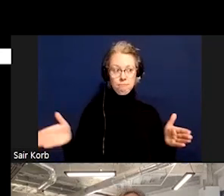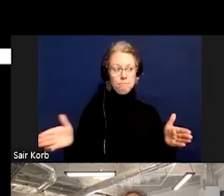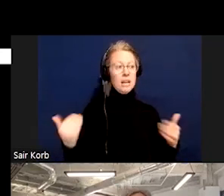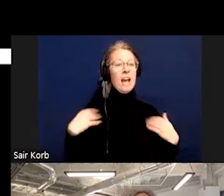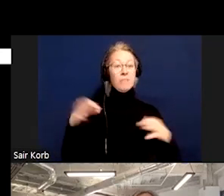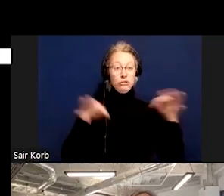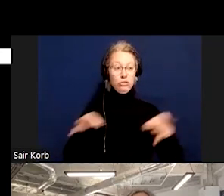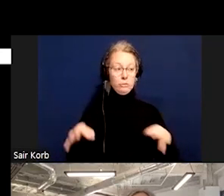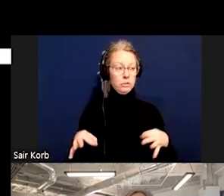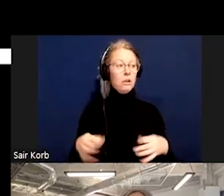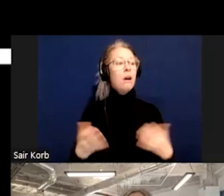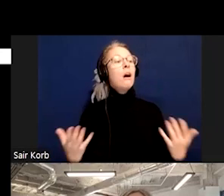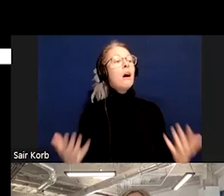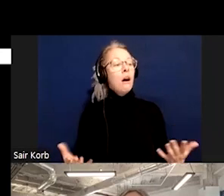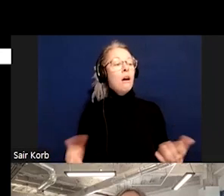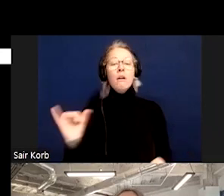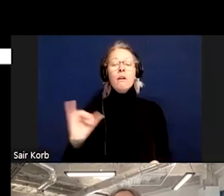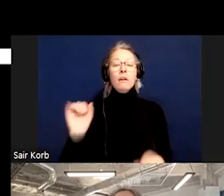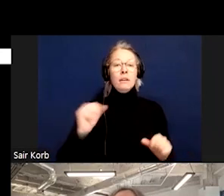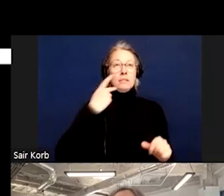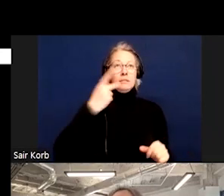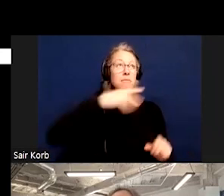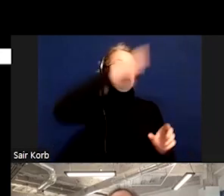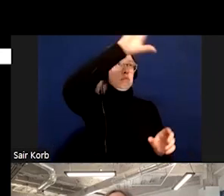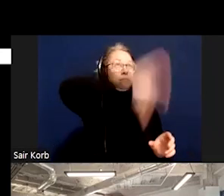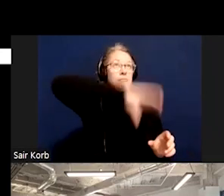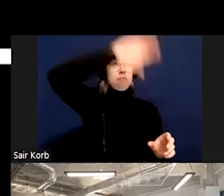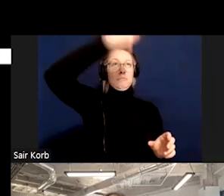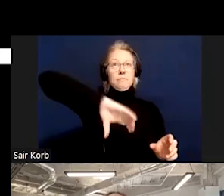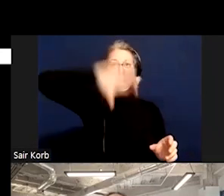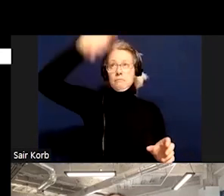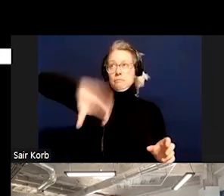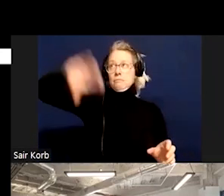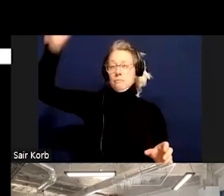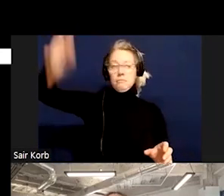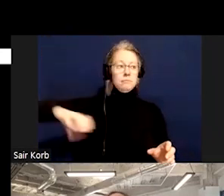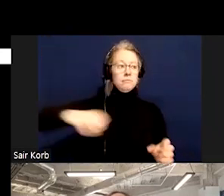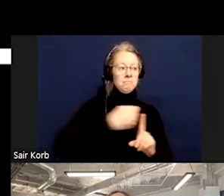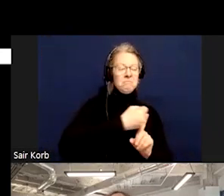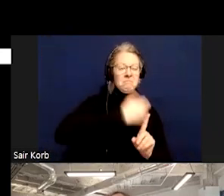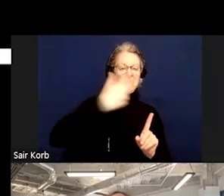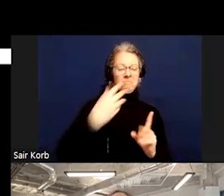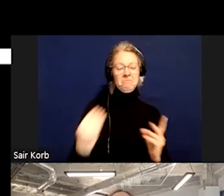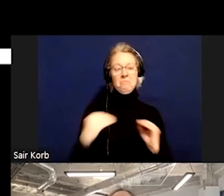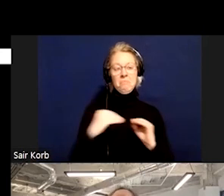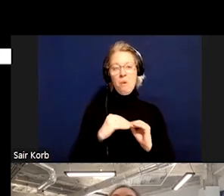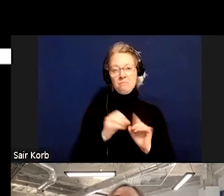But then you can see within the other layers that we flesh out a bit and we fill out more